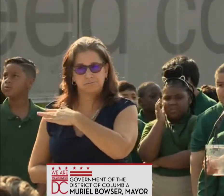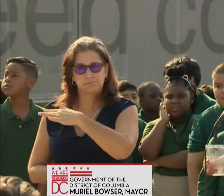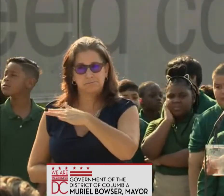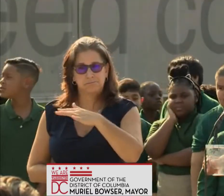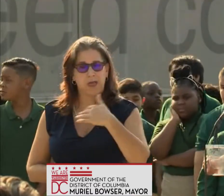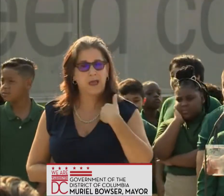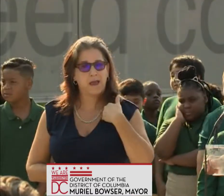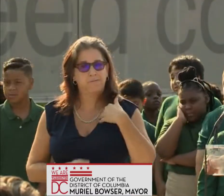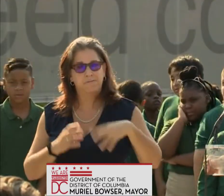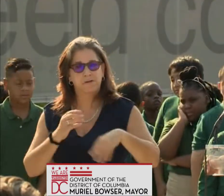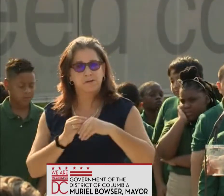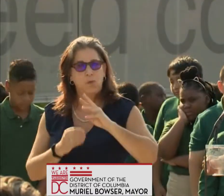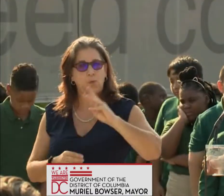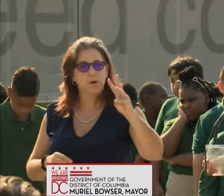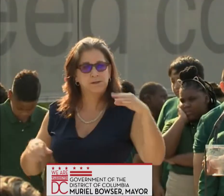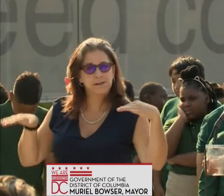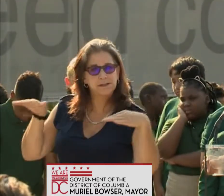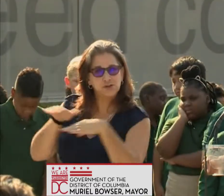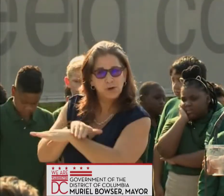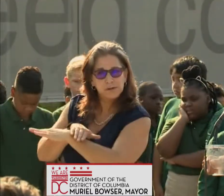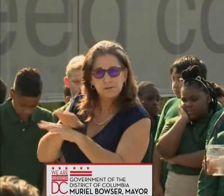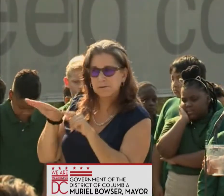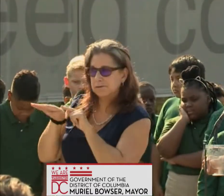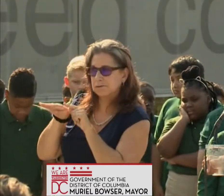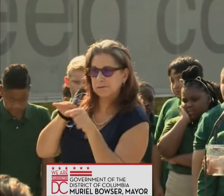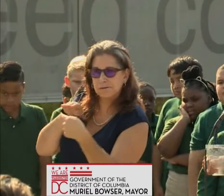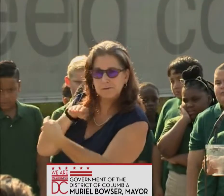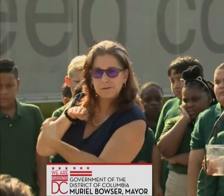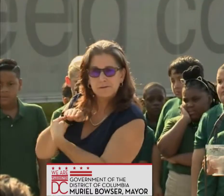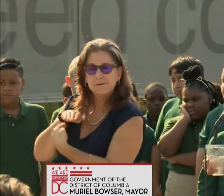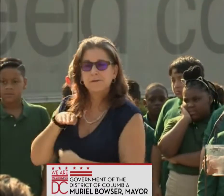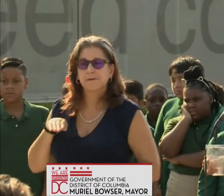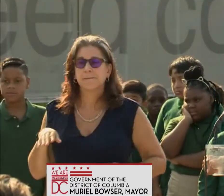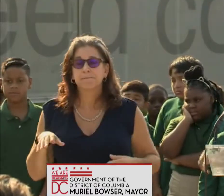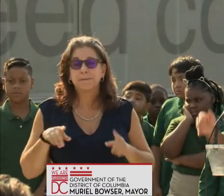entrances for the shared spaces there are new basketball courts a playground